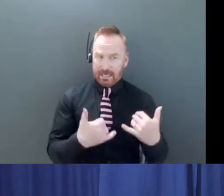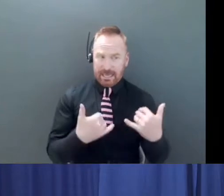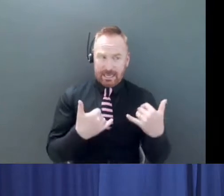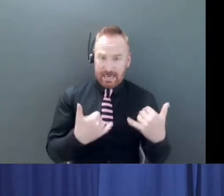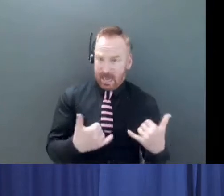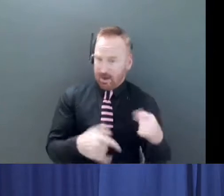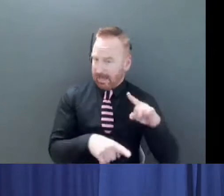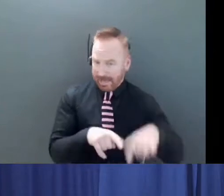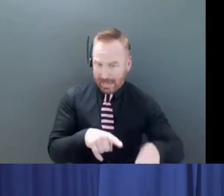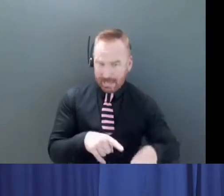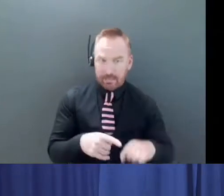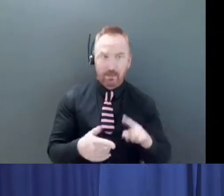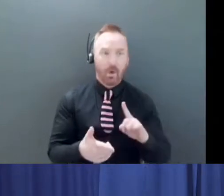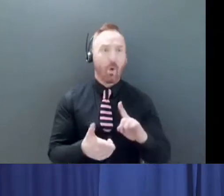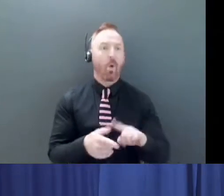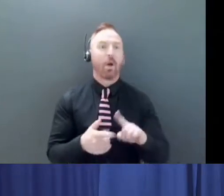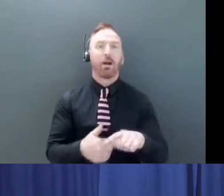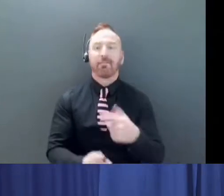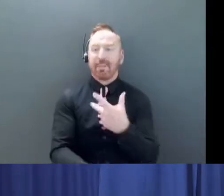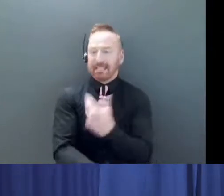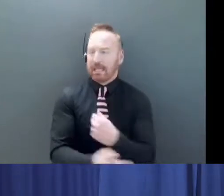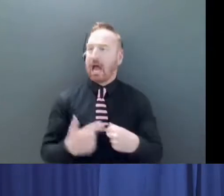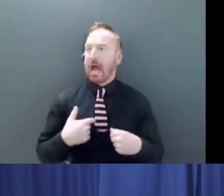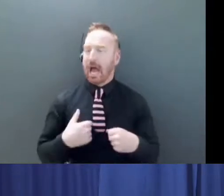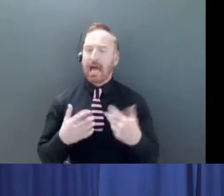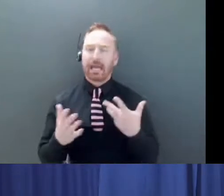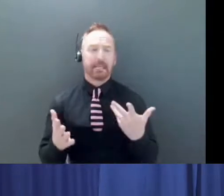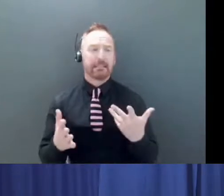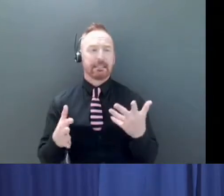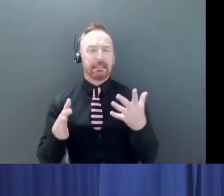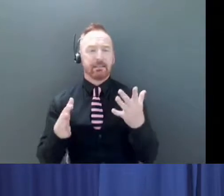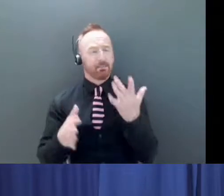By far our best for example against any variant is two doses